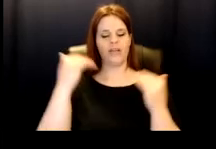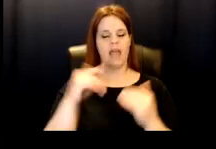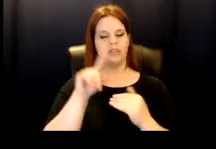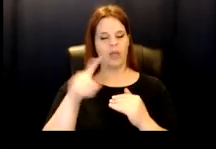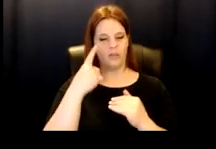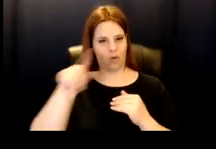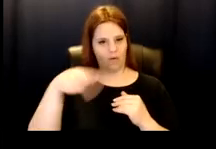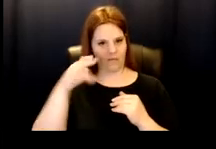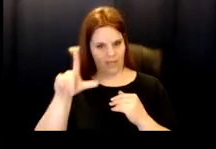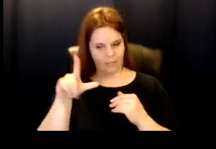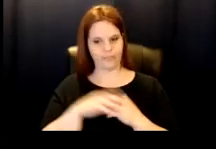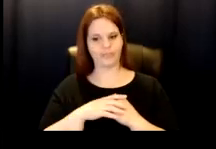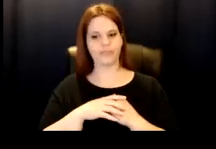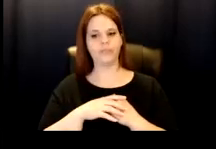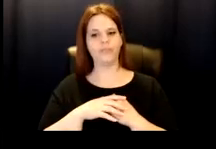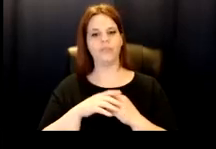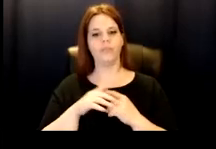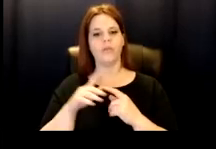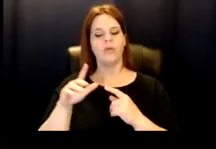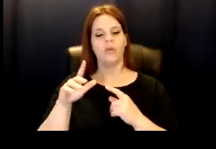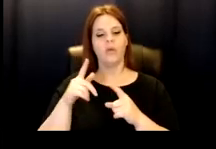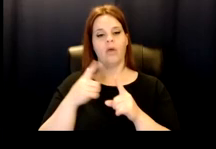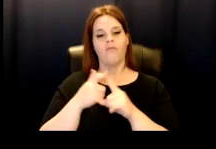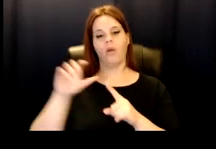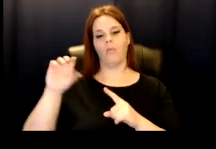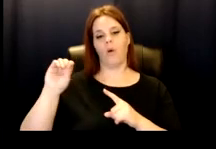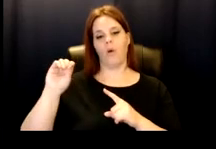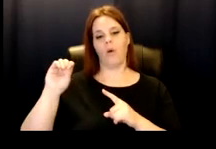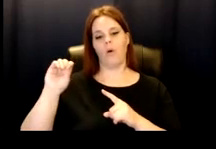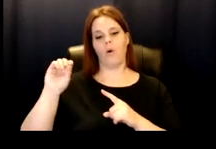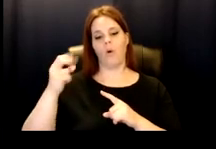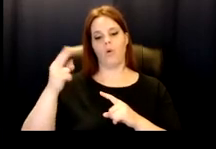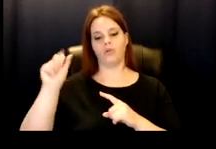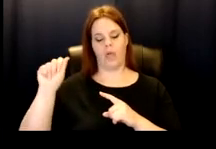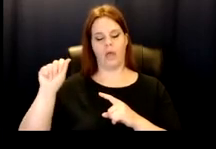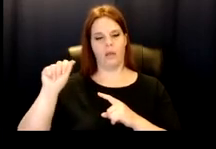New England ADA Center, I am sure we all love Oce. Is there any explanation as to why people